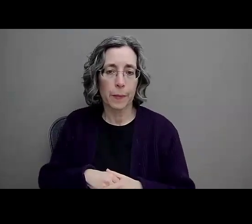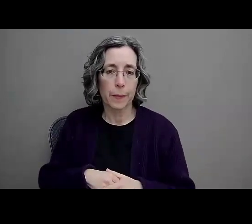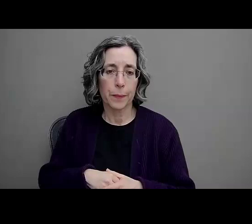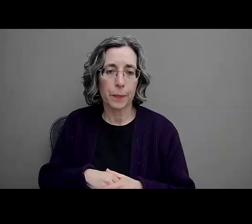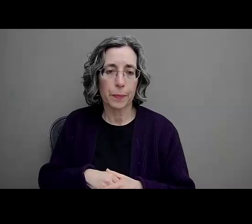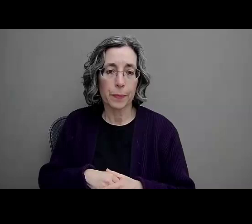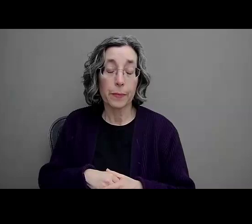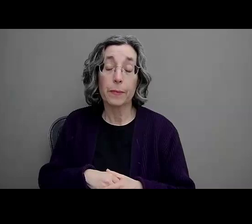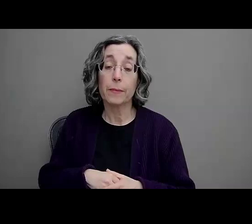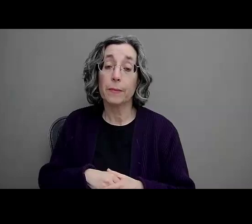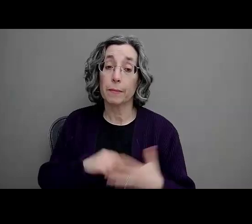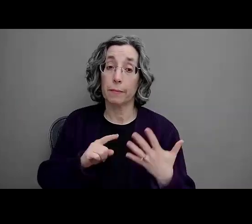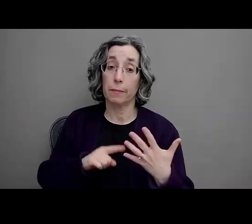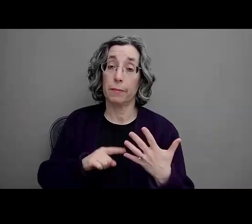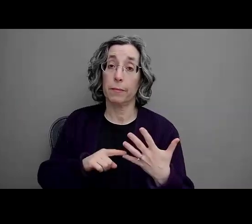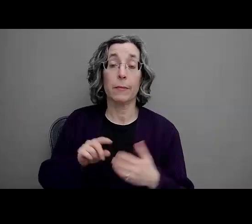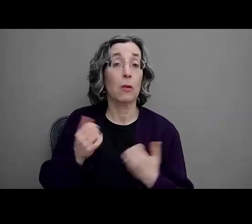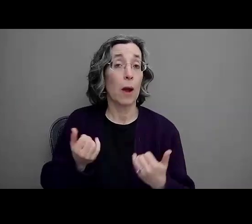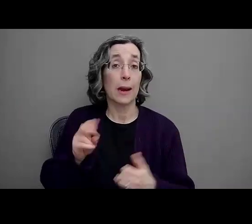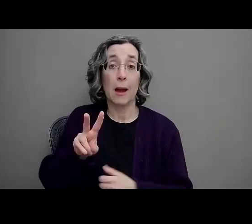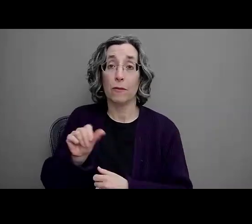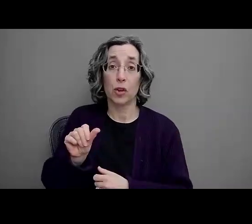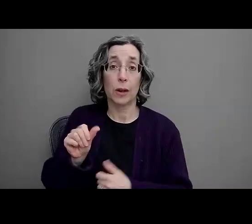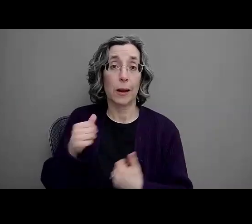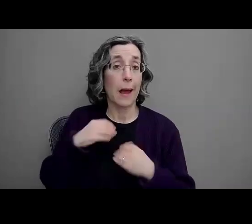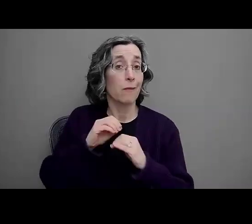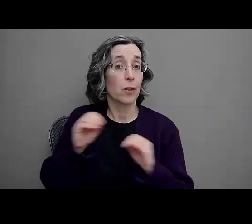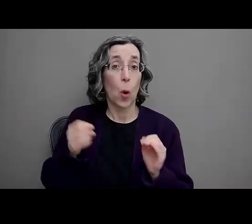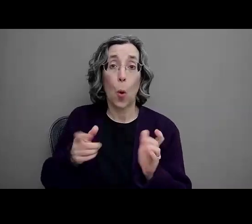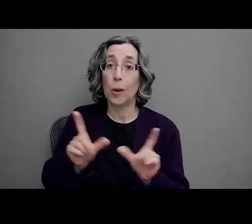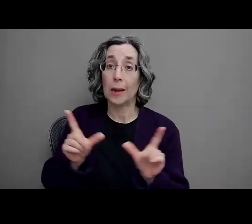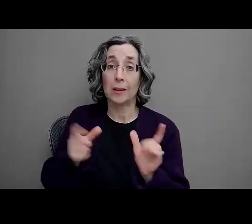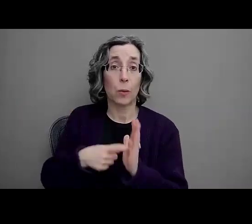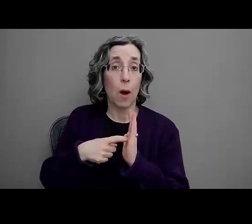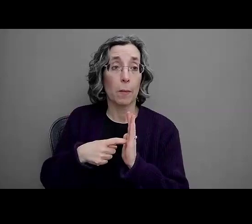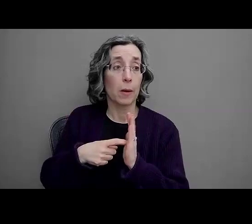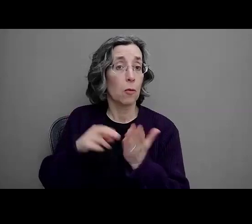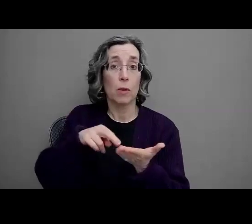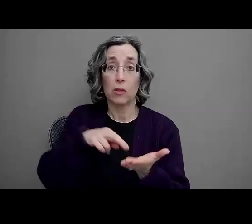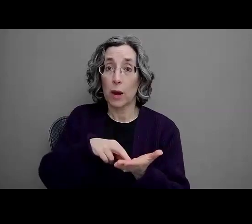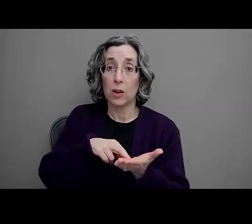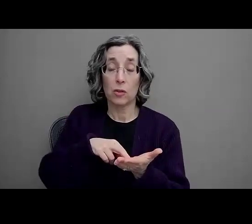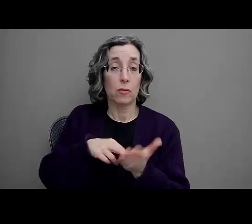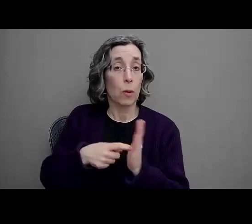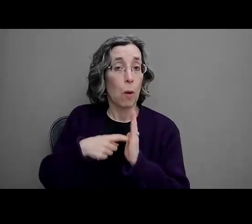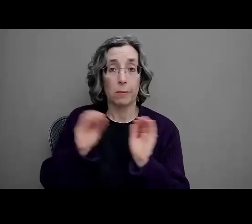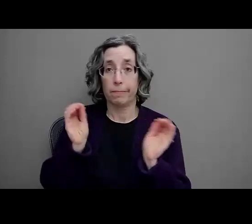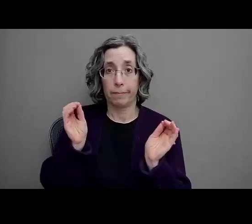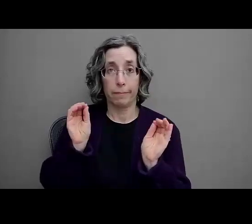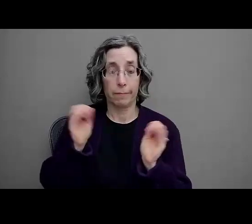be needed for it. In Virginia, there is no license requirement, and there